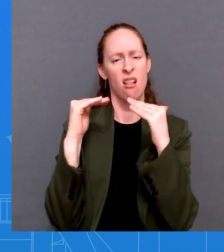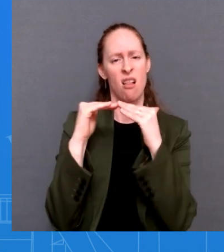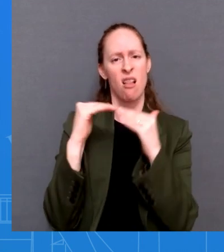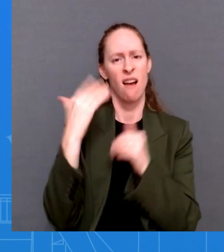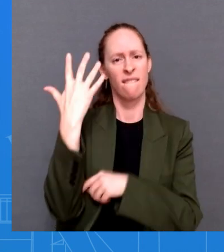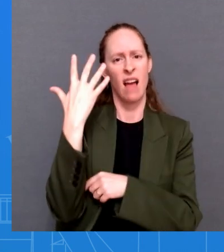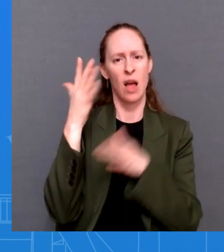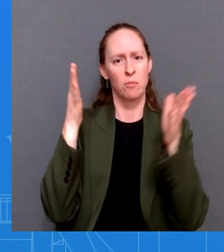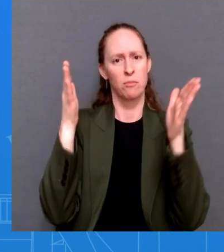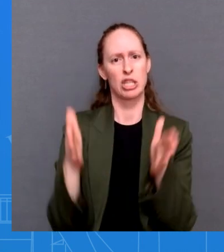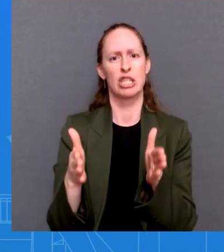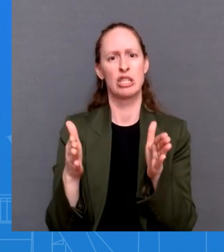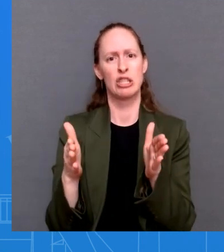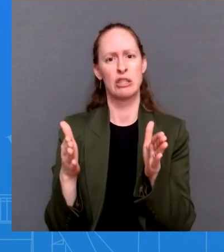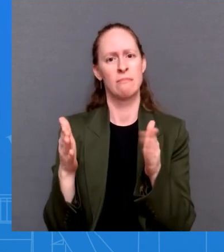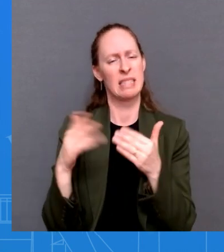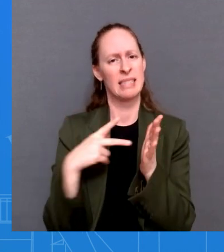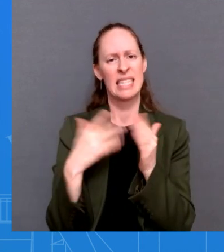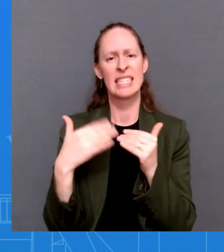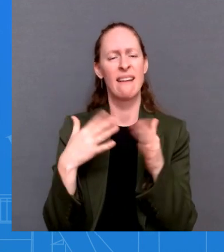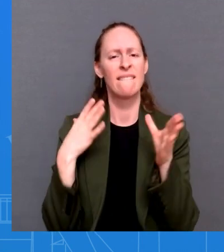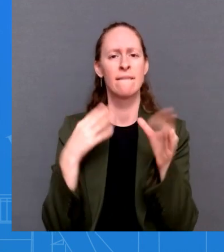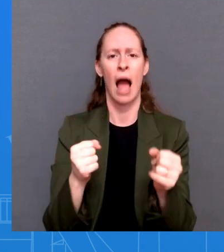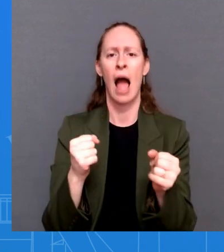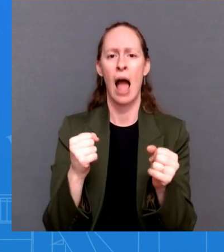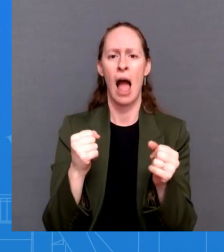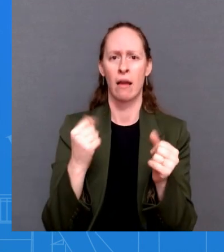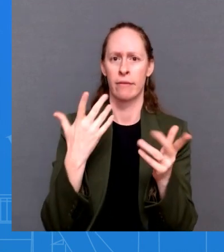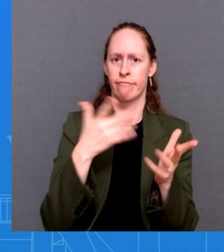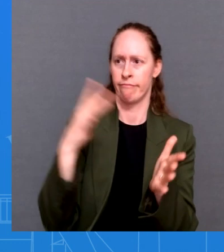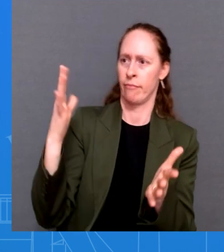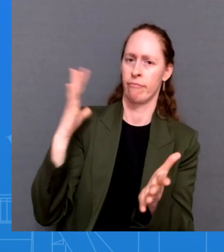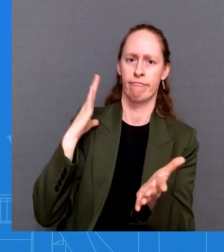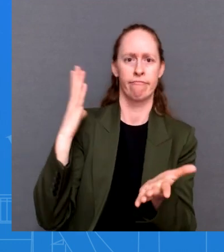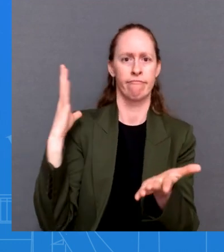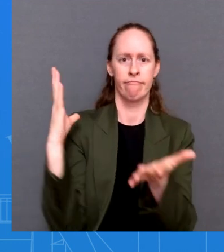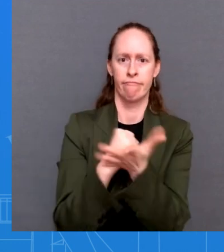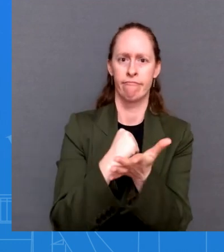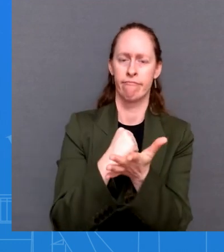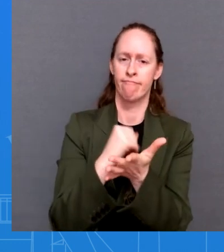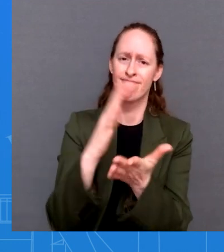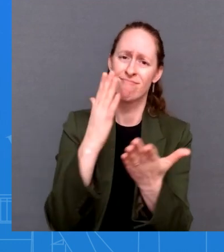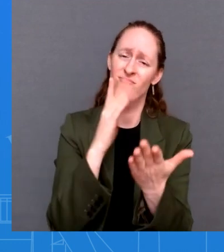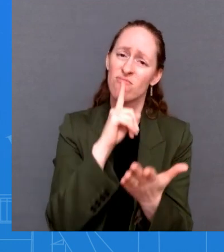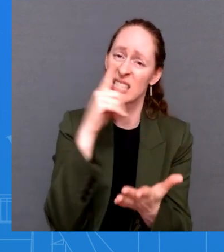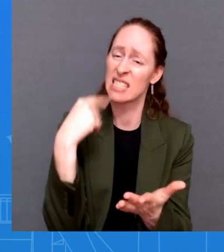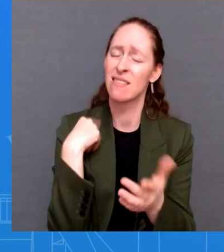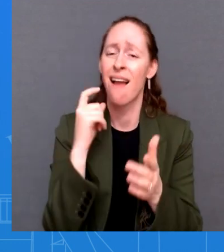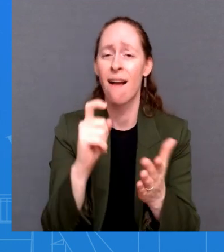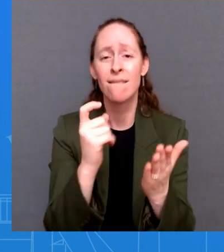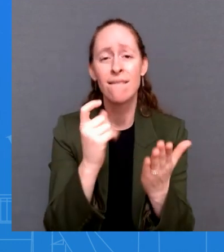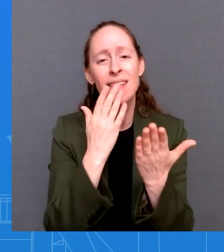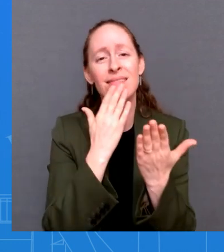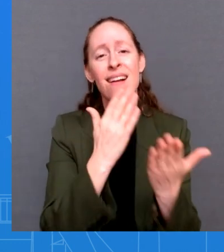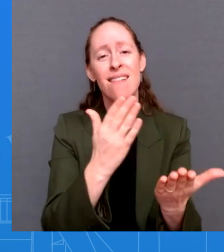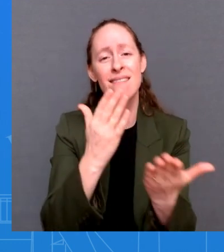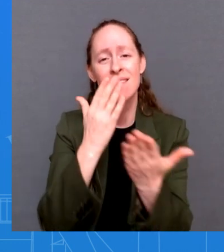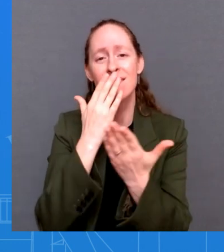So thank you to all the clinicians, health partners and members of the community for working together to combat this outbreak.